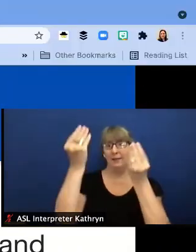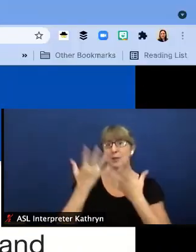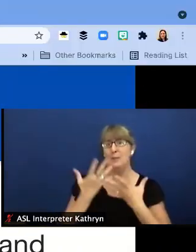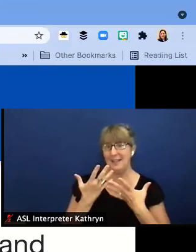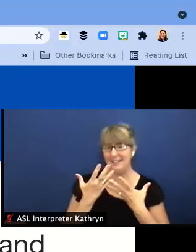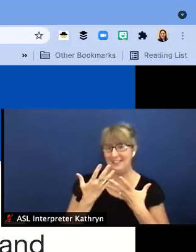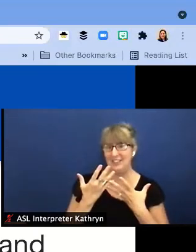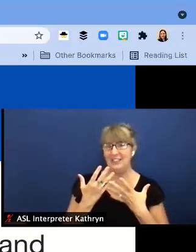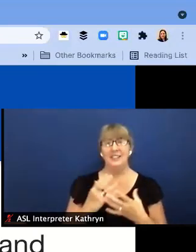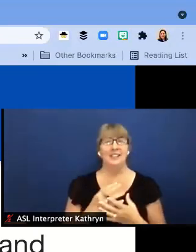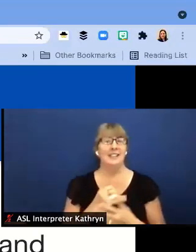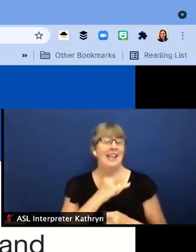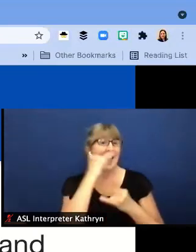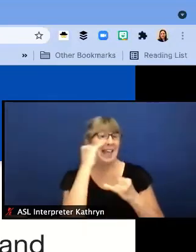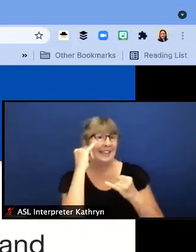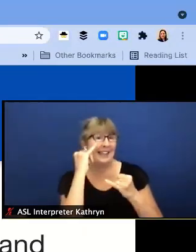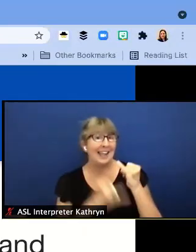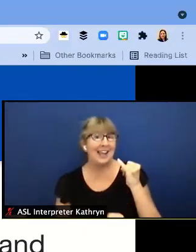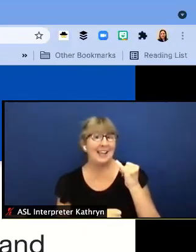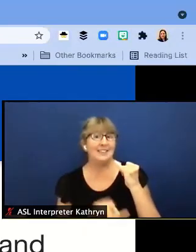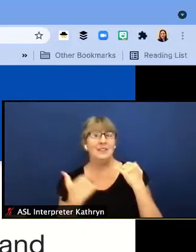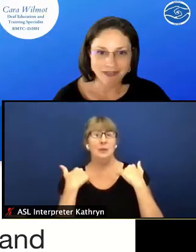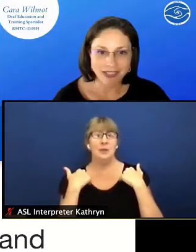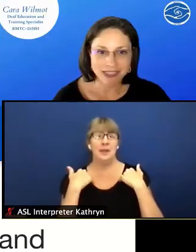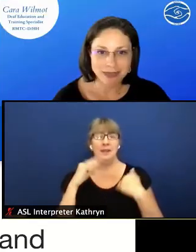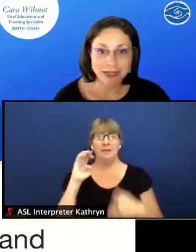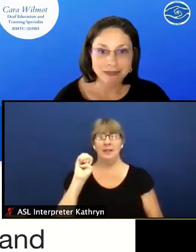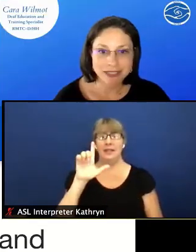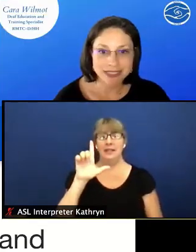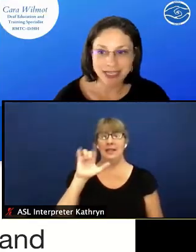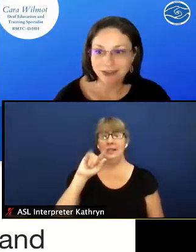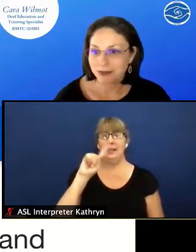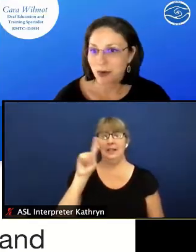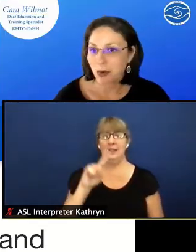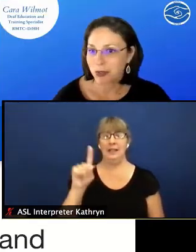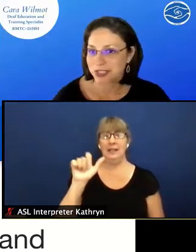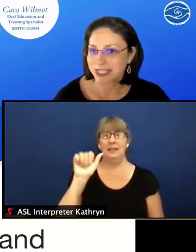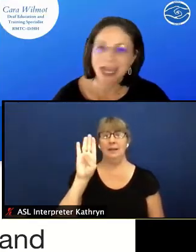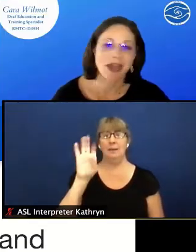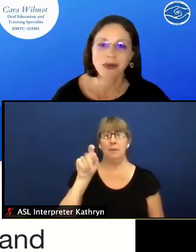And last but not least, we have Elizabeth Padilla from Orange County,